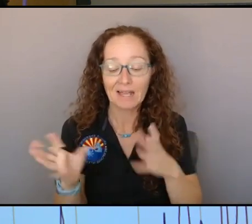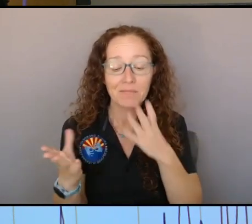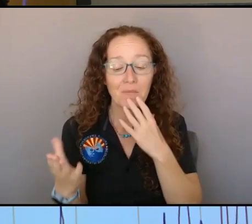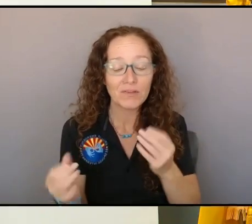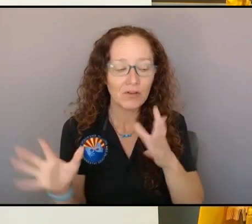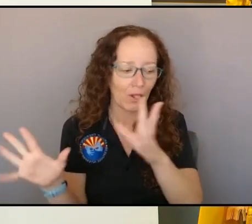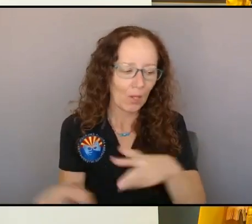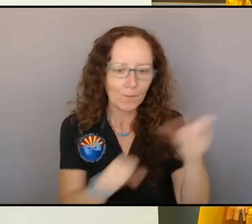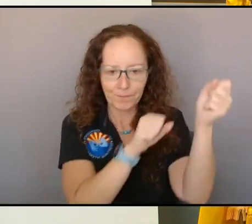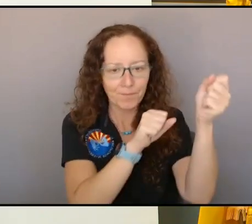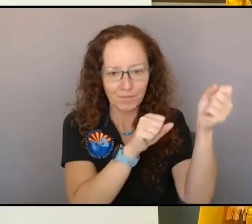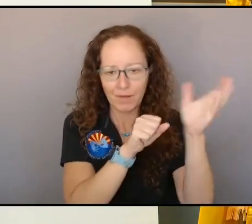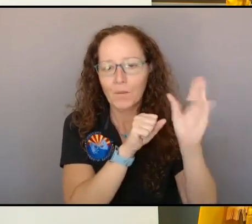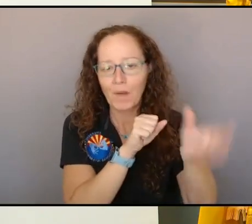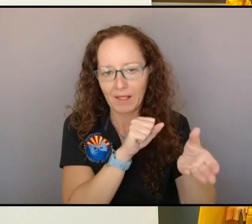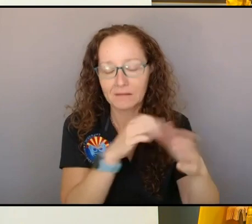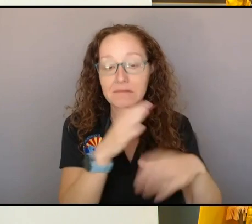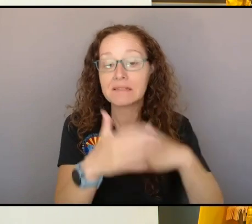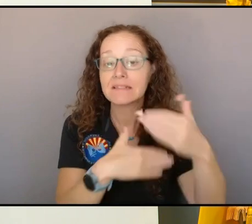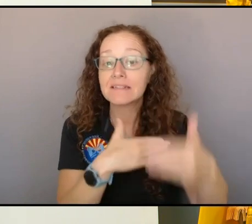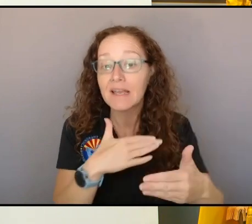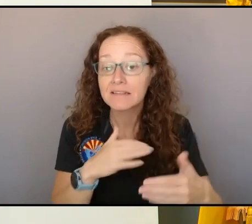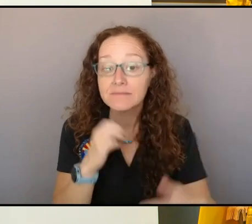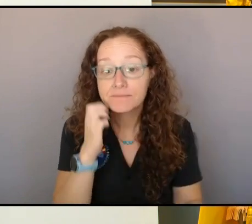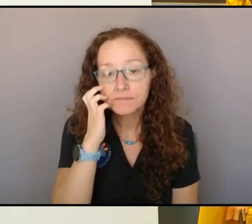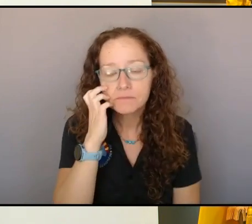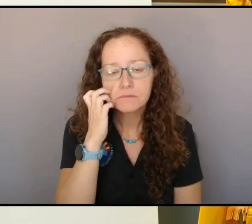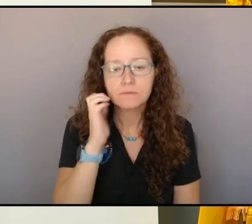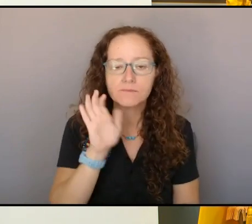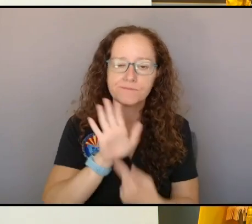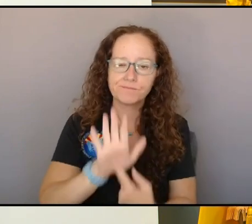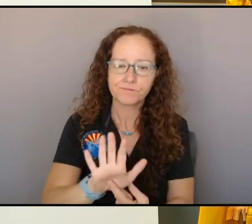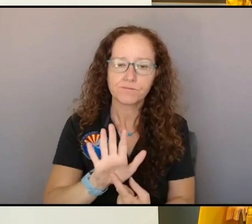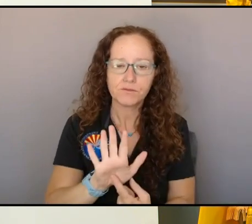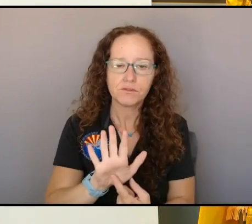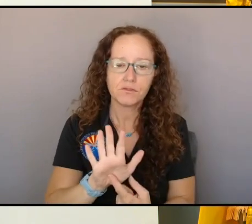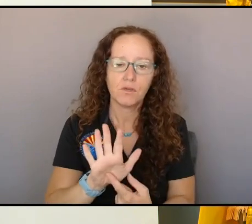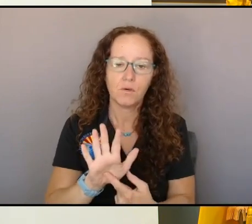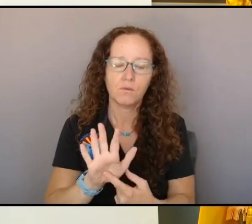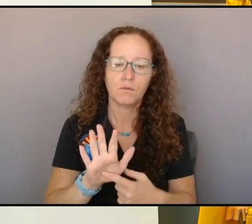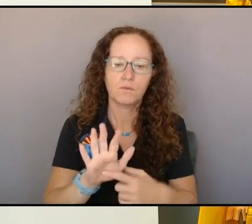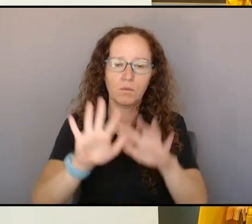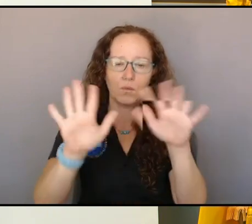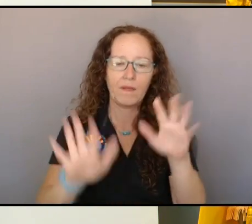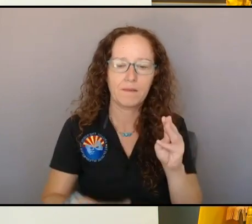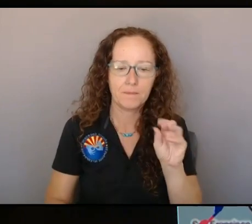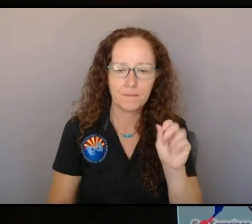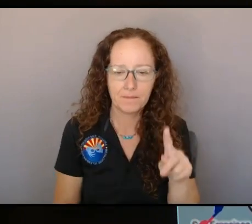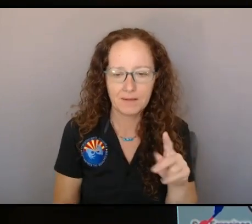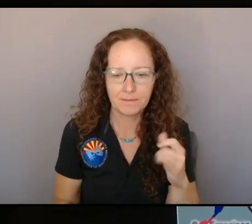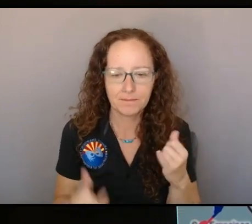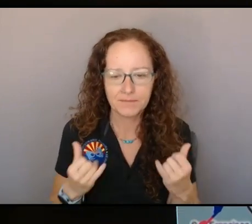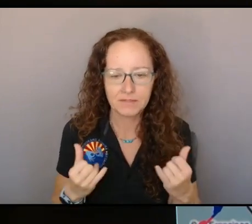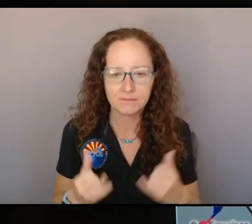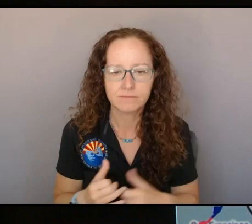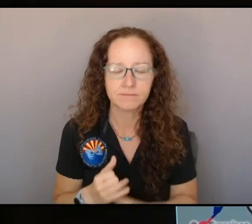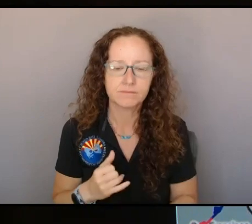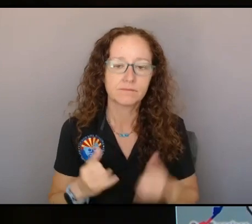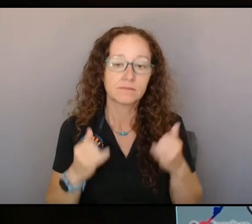because the next slide is going to show us our weather map for today. Today, we are on the western edge of that gulf